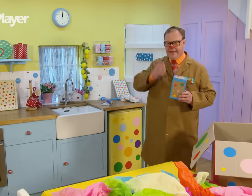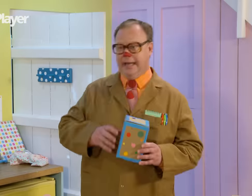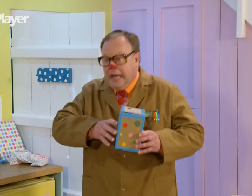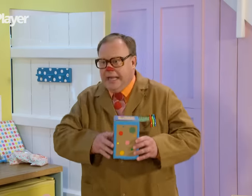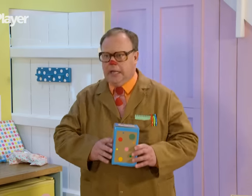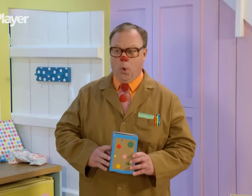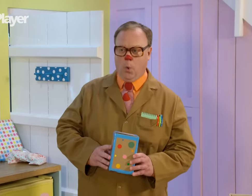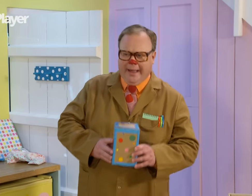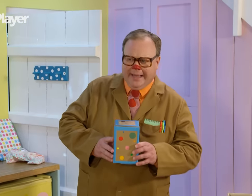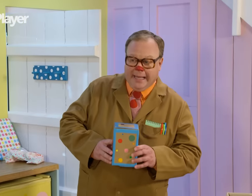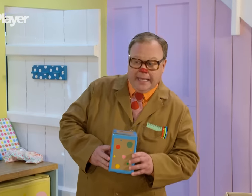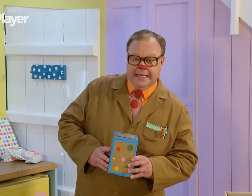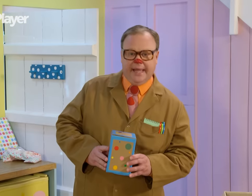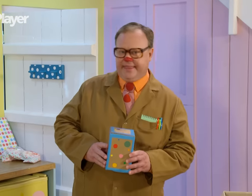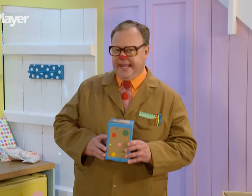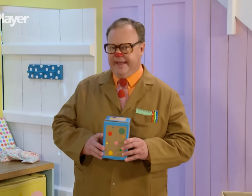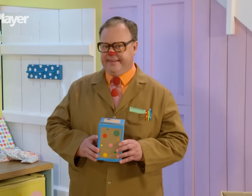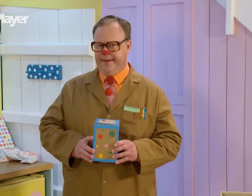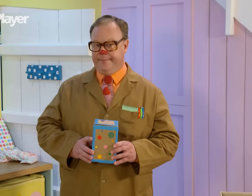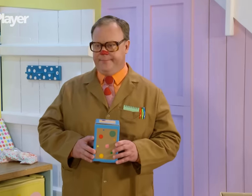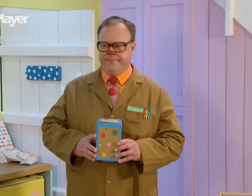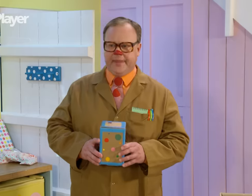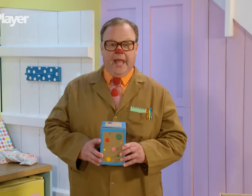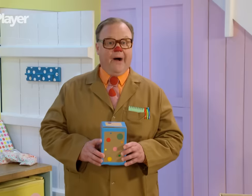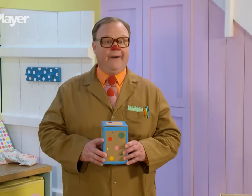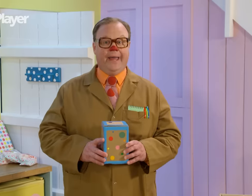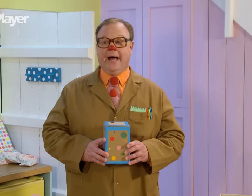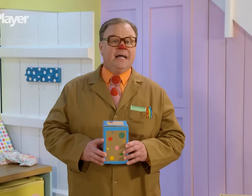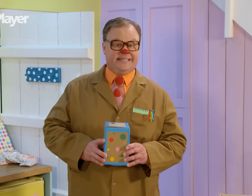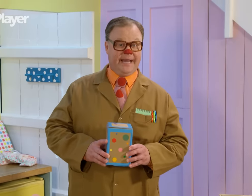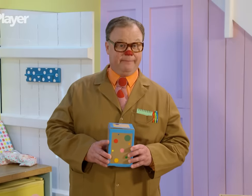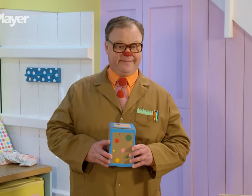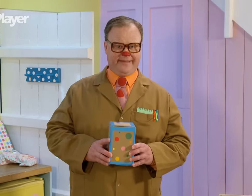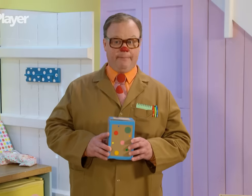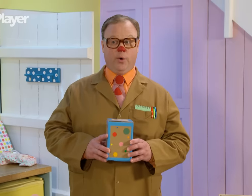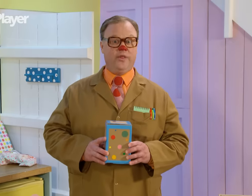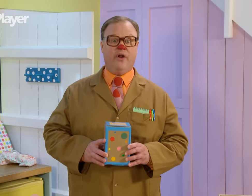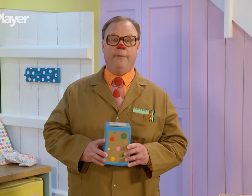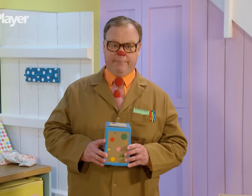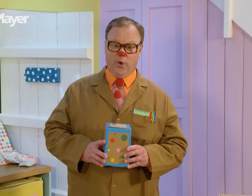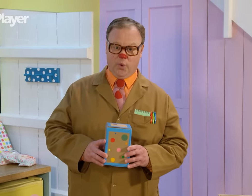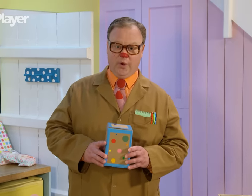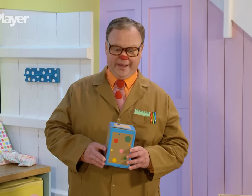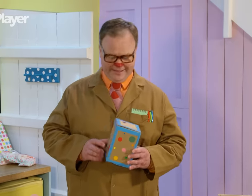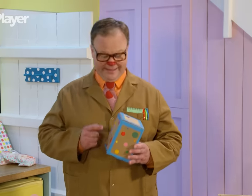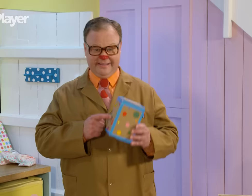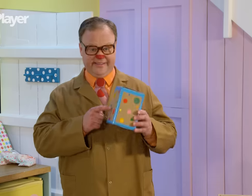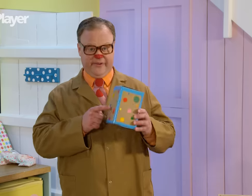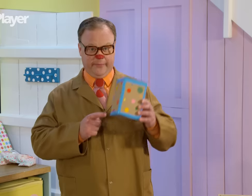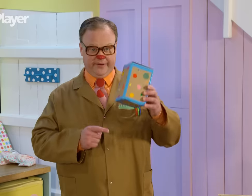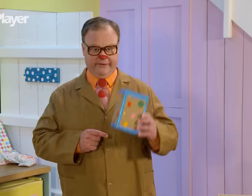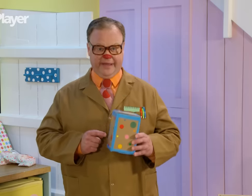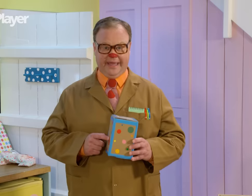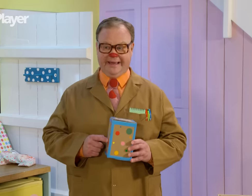that oh yeah the thing is that i uh sent mr tumble the wrong ball the right one right here